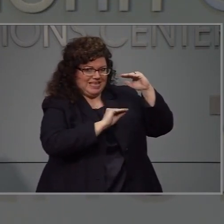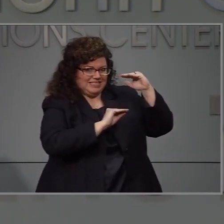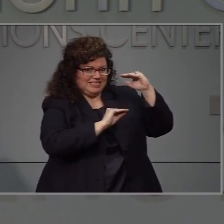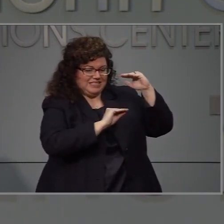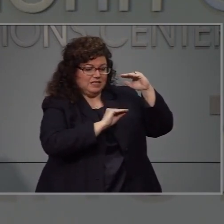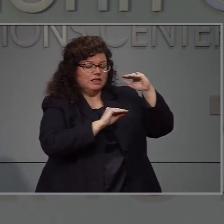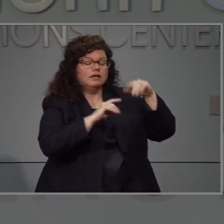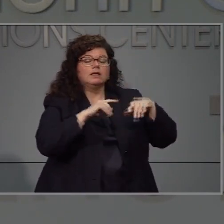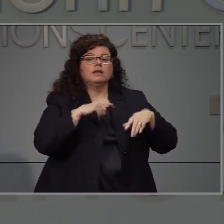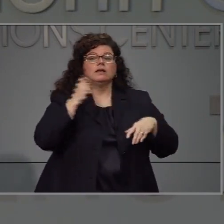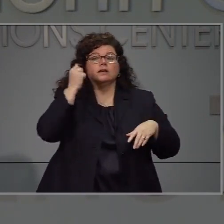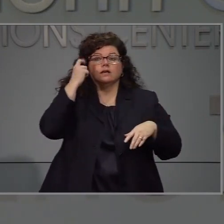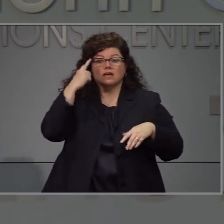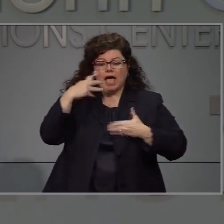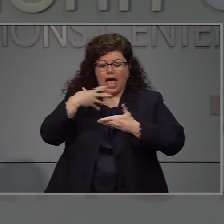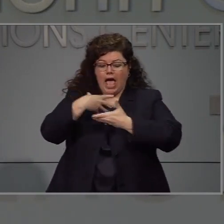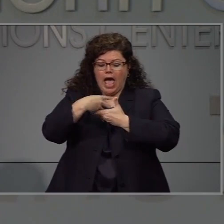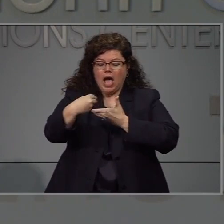ALLOW 50% CAPACITY INSIDE THE